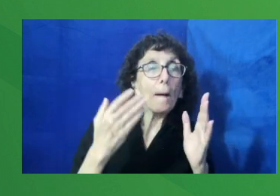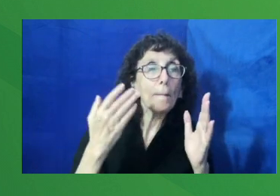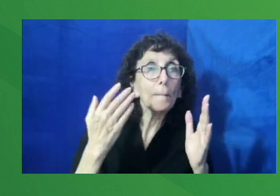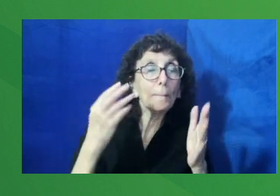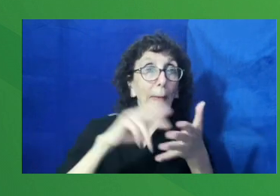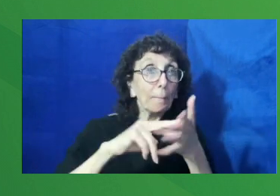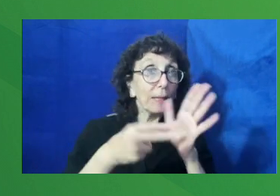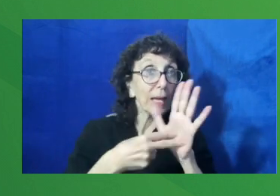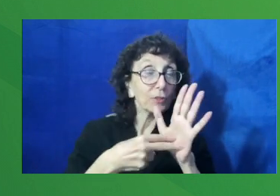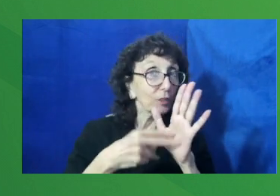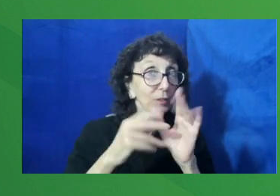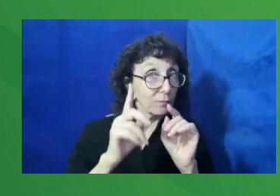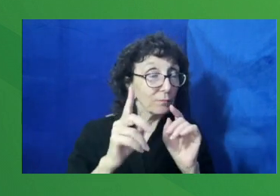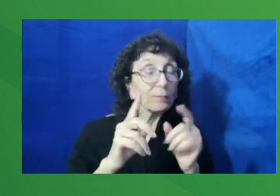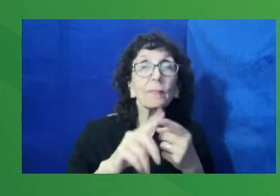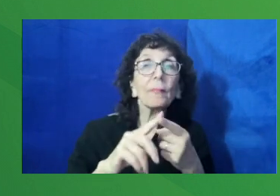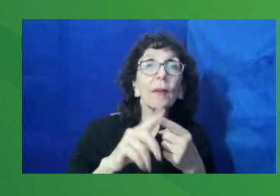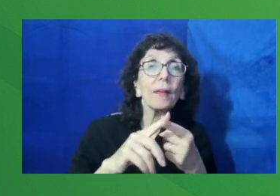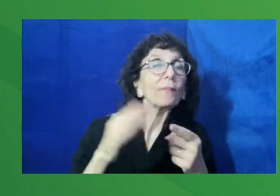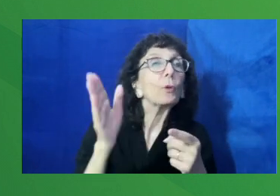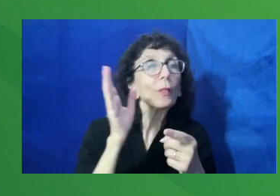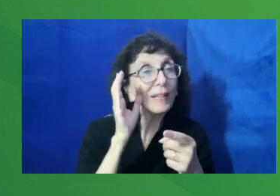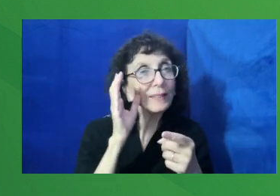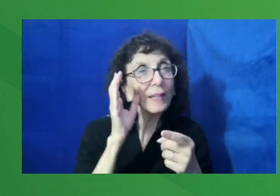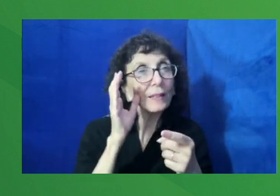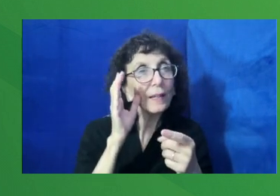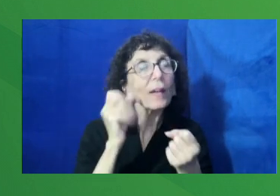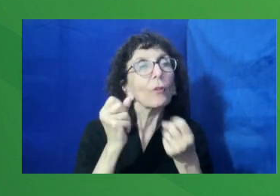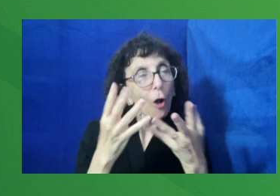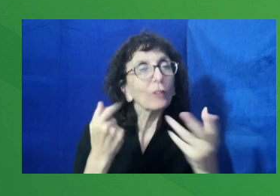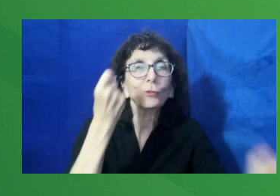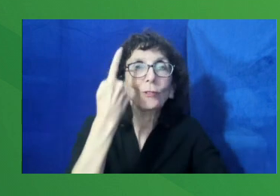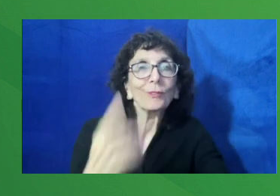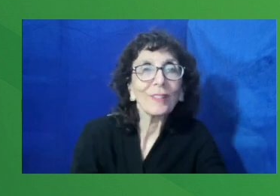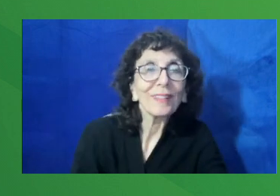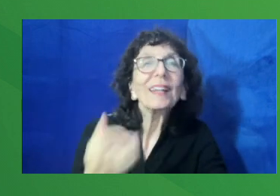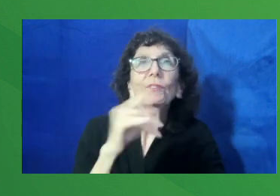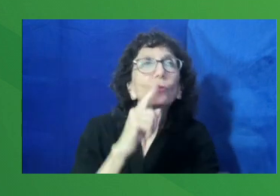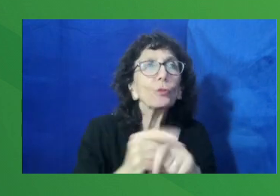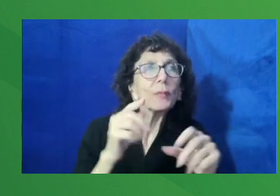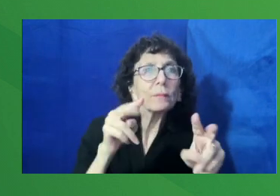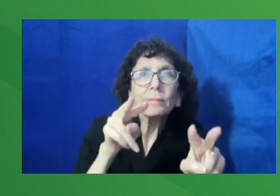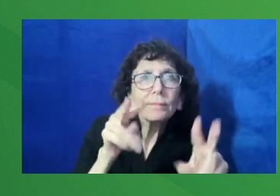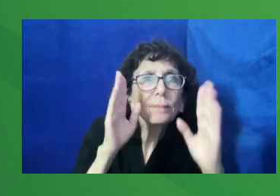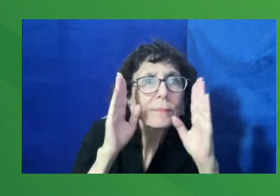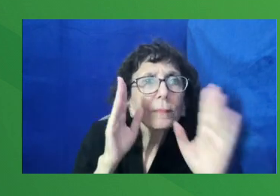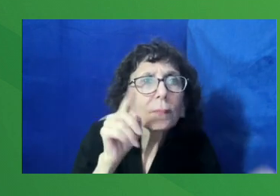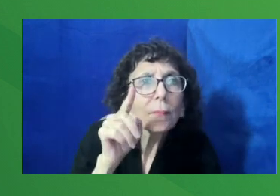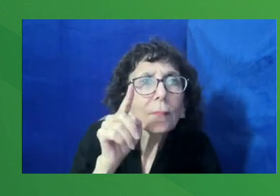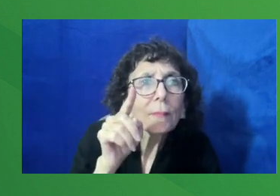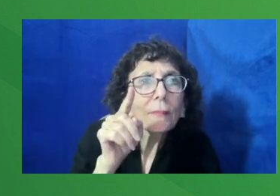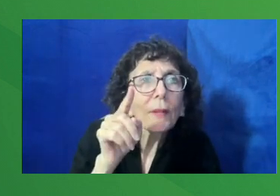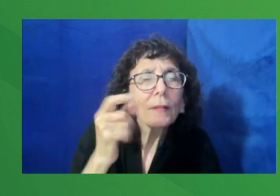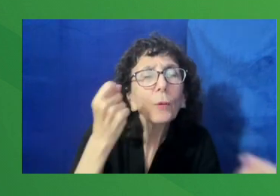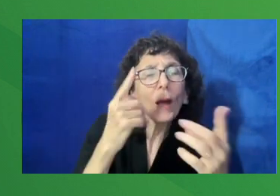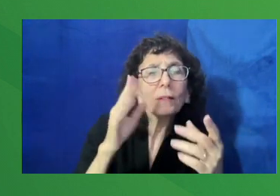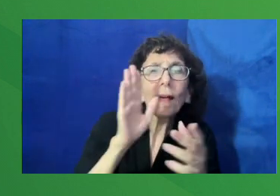listening fosters understanding. When you listen to somebody and you pay attention to somebody, you have a deeper understanding of who they are, their message, why they think what they think.